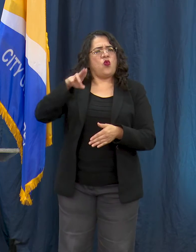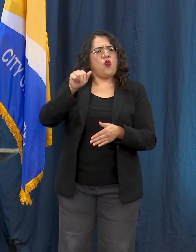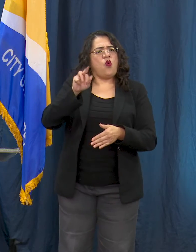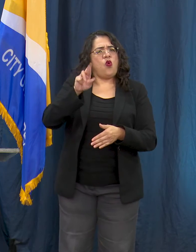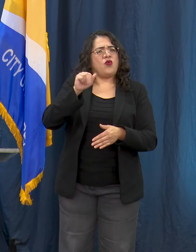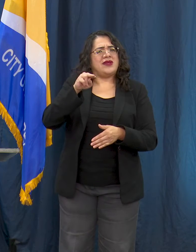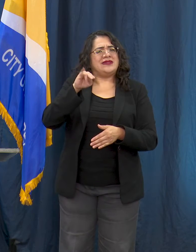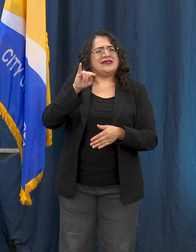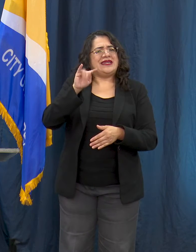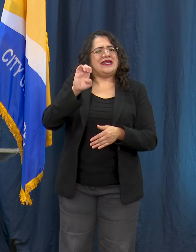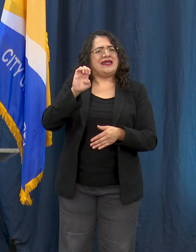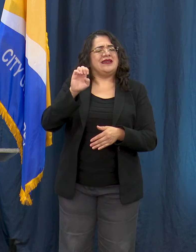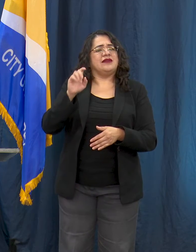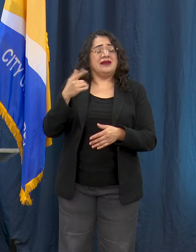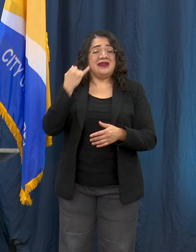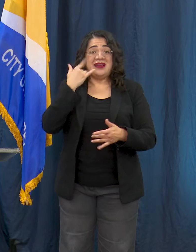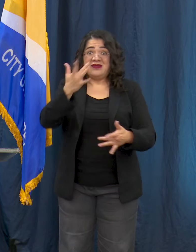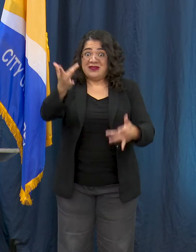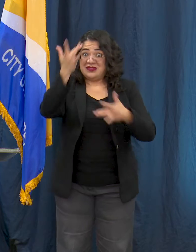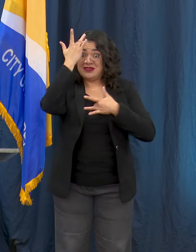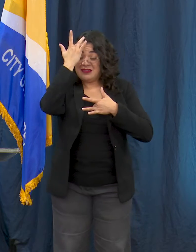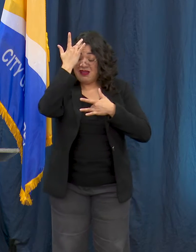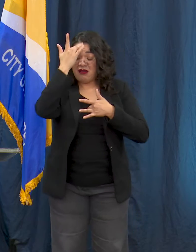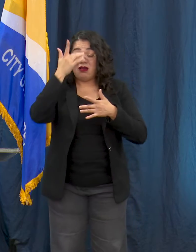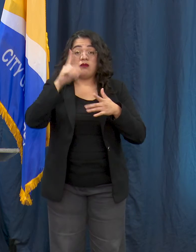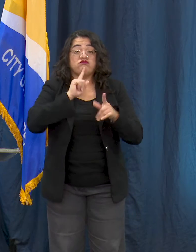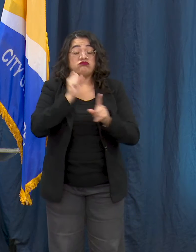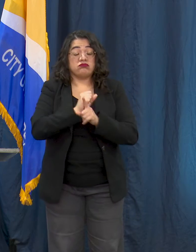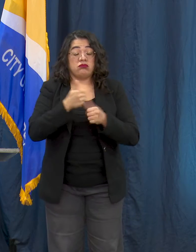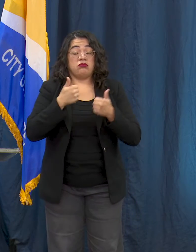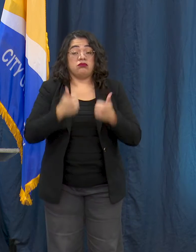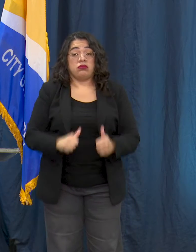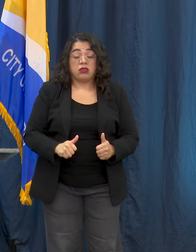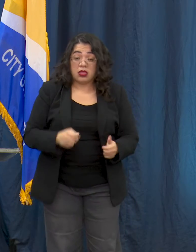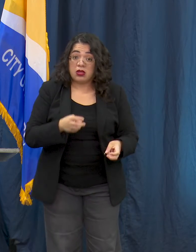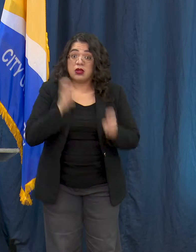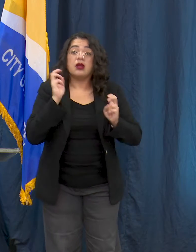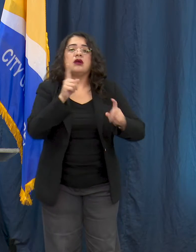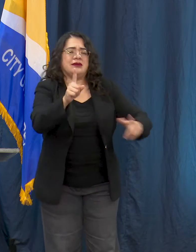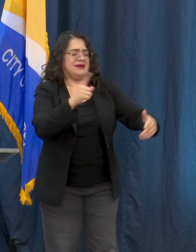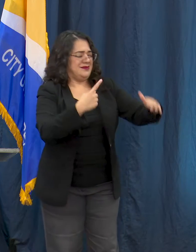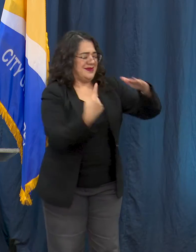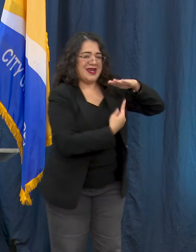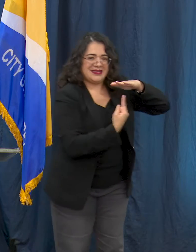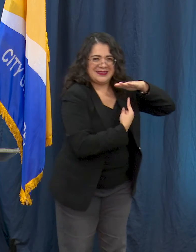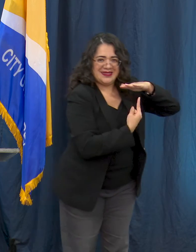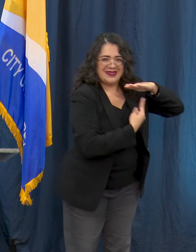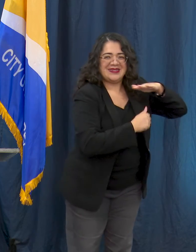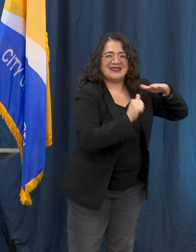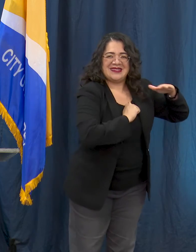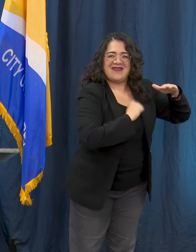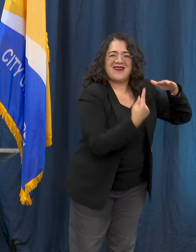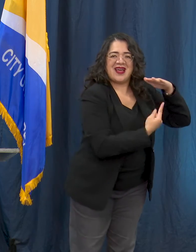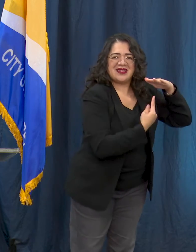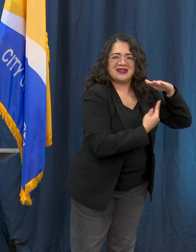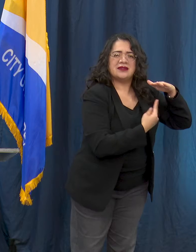If you become ill, you must self-isolate and notify those who have had close contact with (you). There's also home isolation instructions